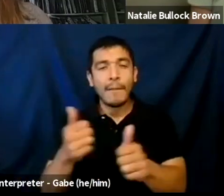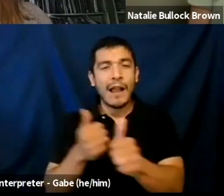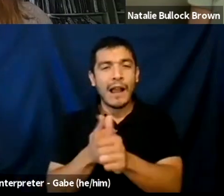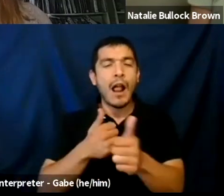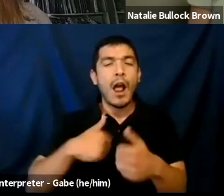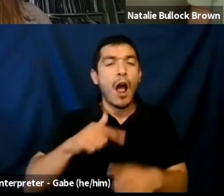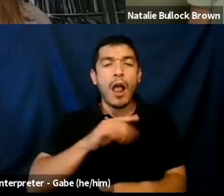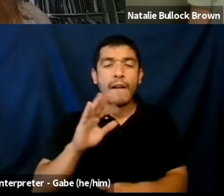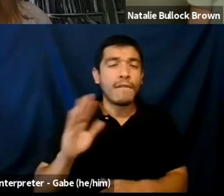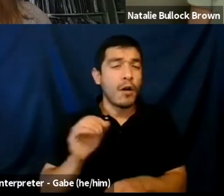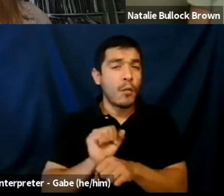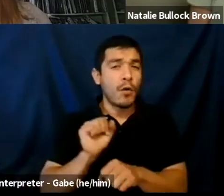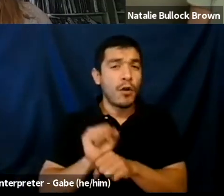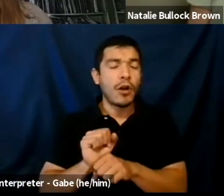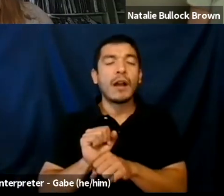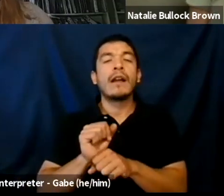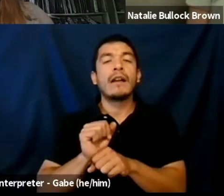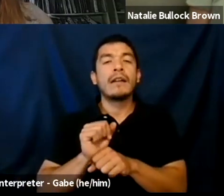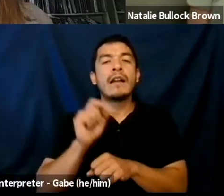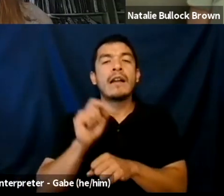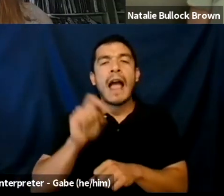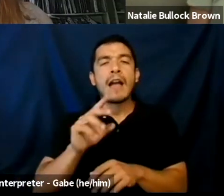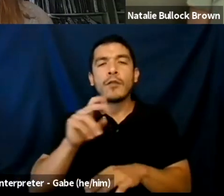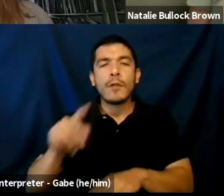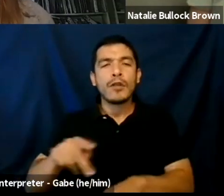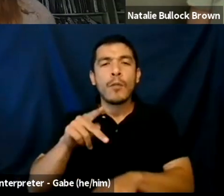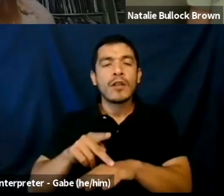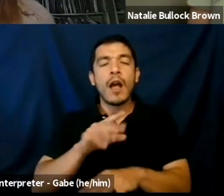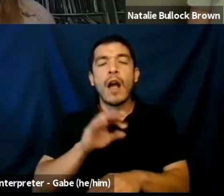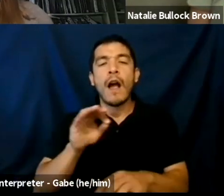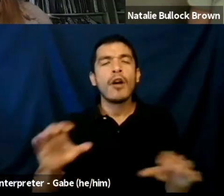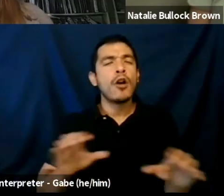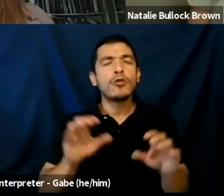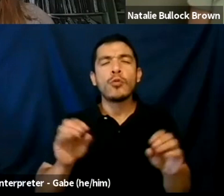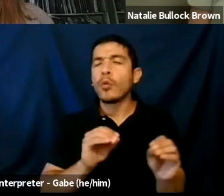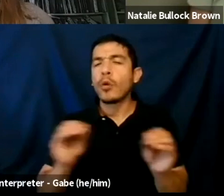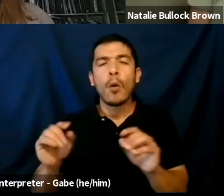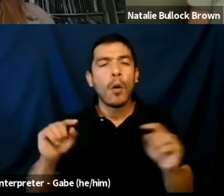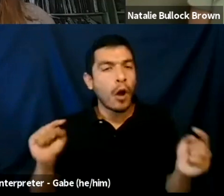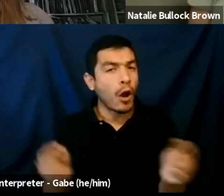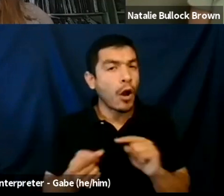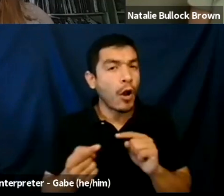has to be the principle of do no harm. Now, do no harm doesn't really mean do no harm.